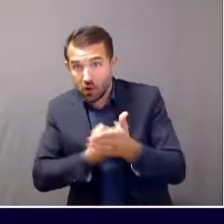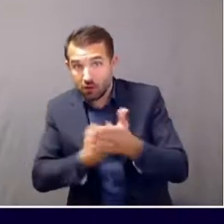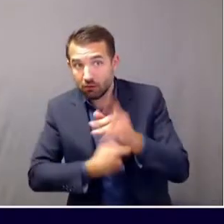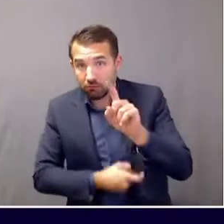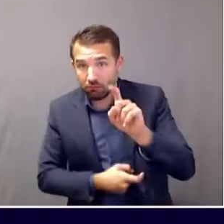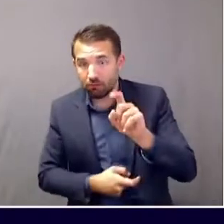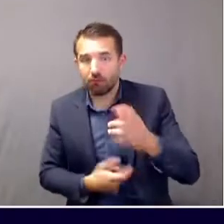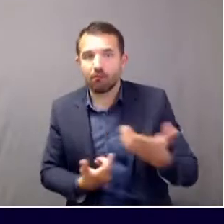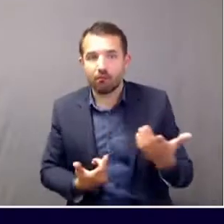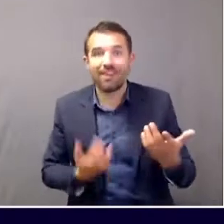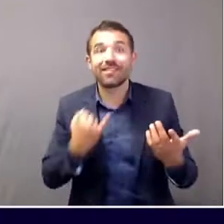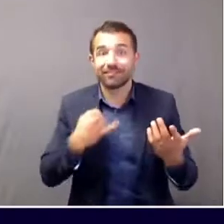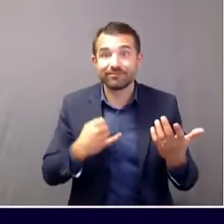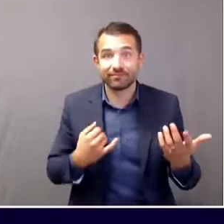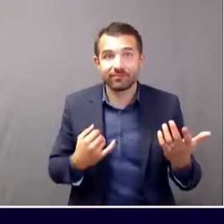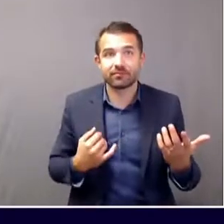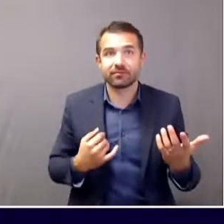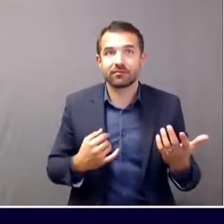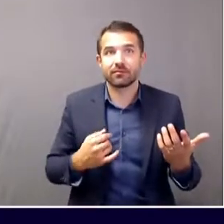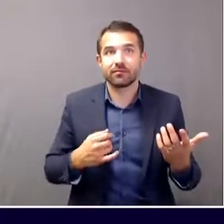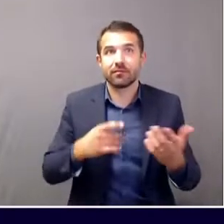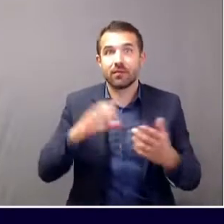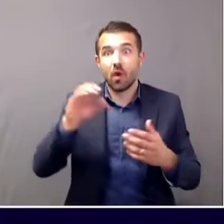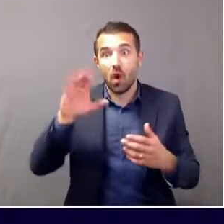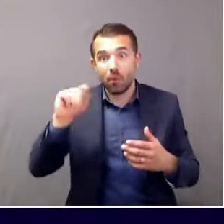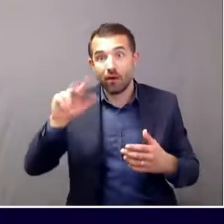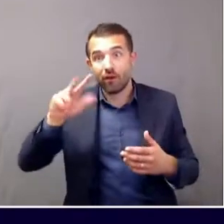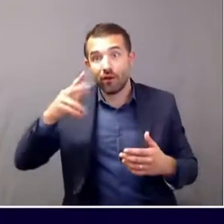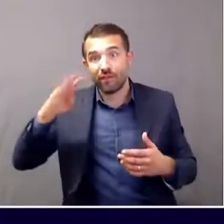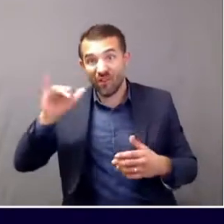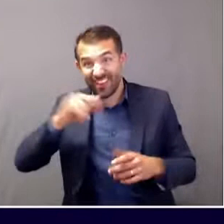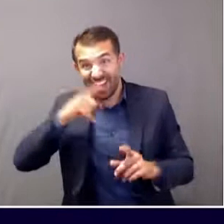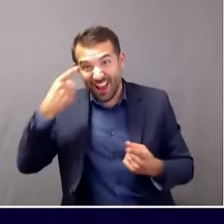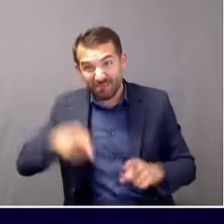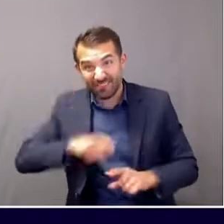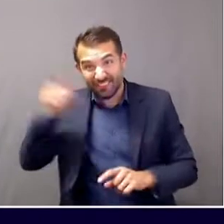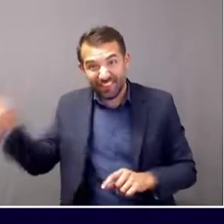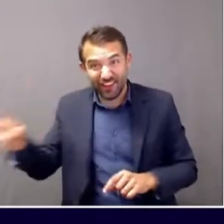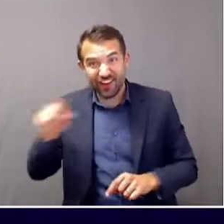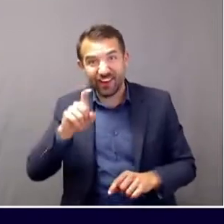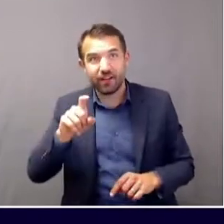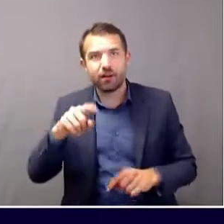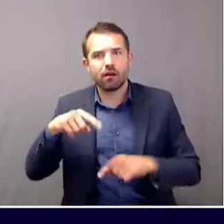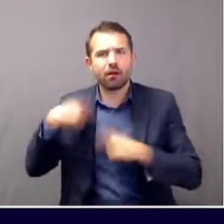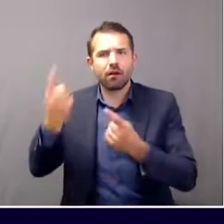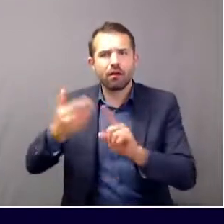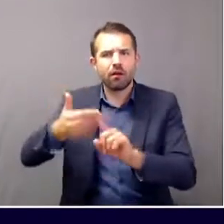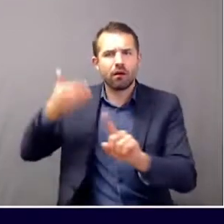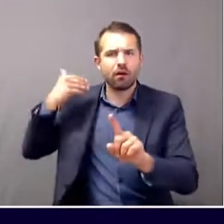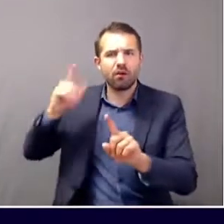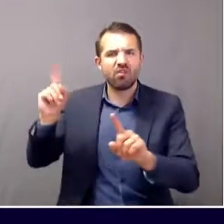ice on October third and fourth where else have you been playing